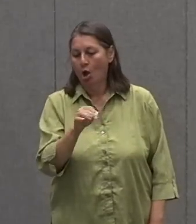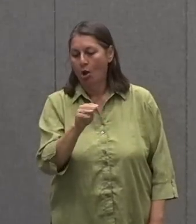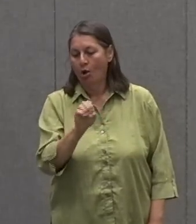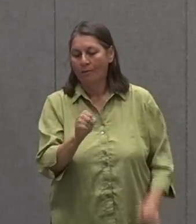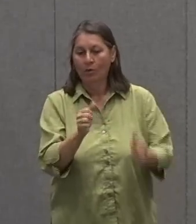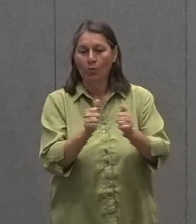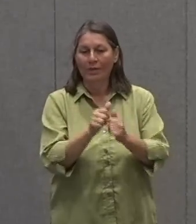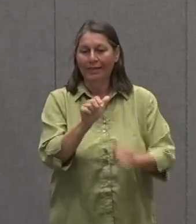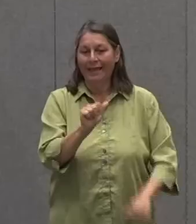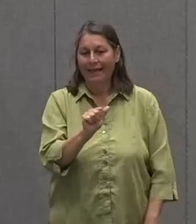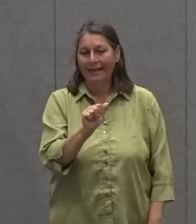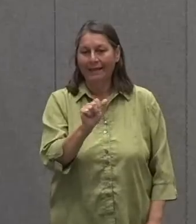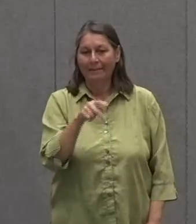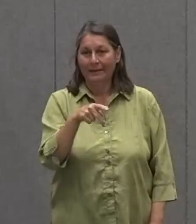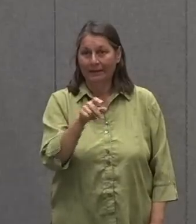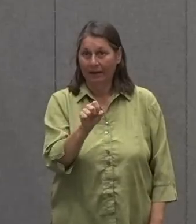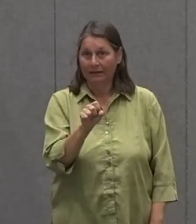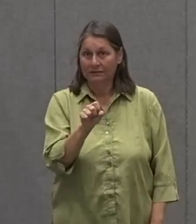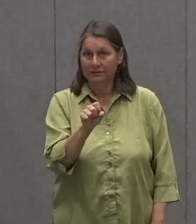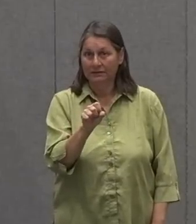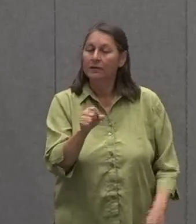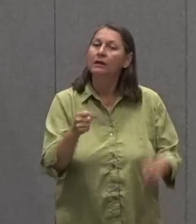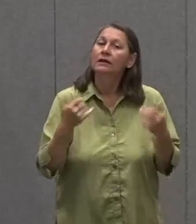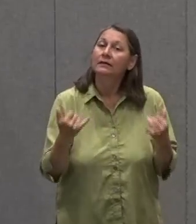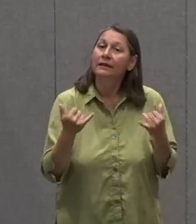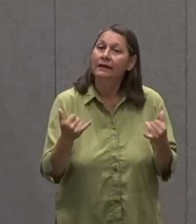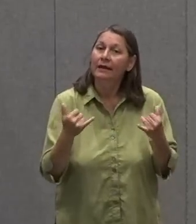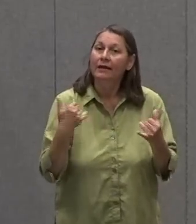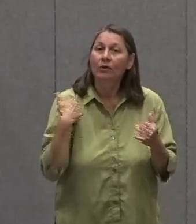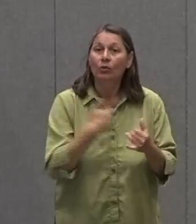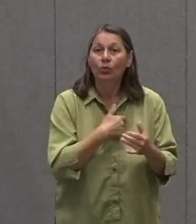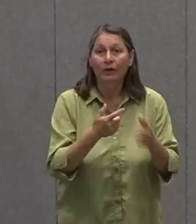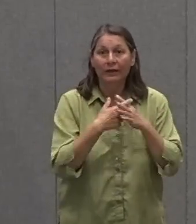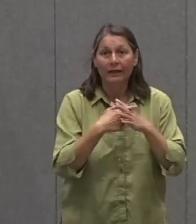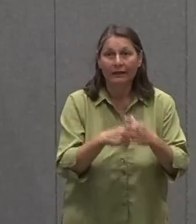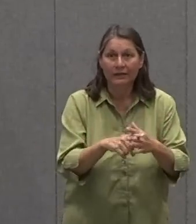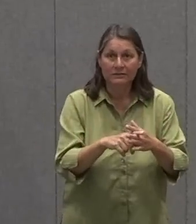So we're gonna start today on what we finished up last time.